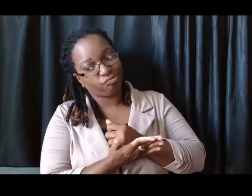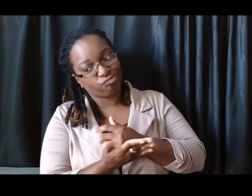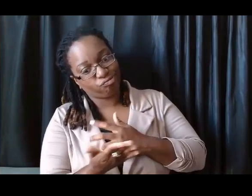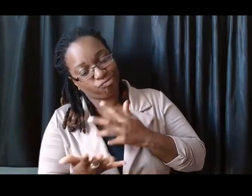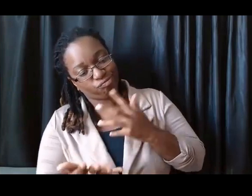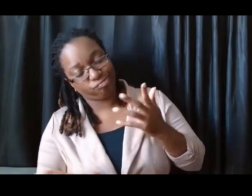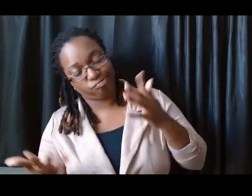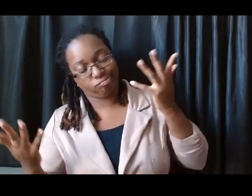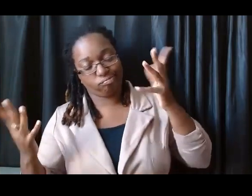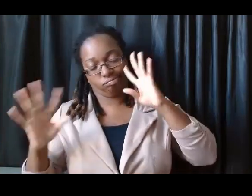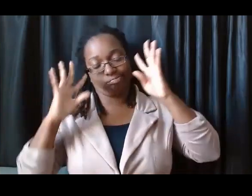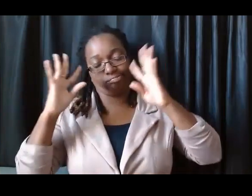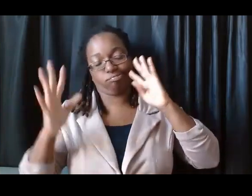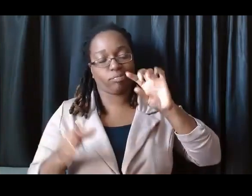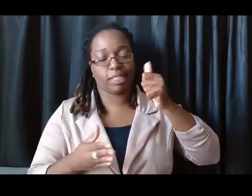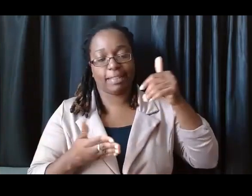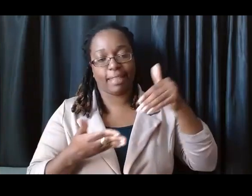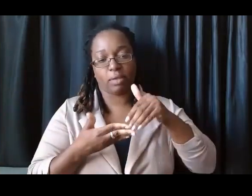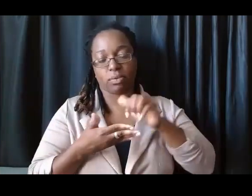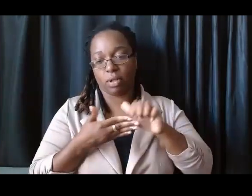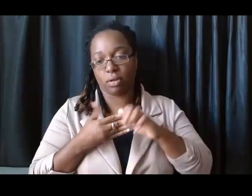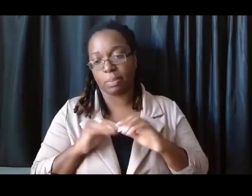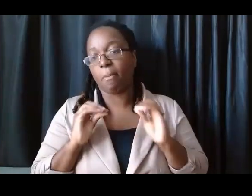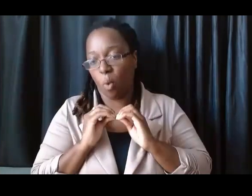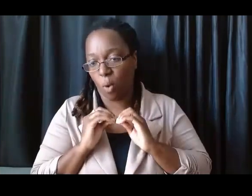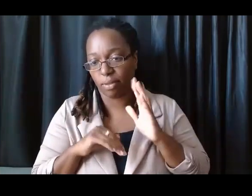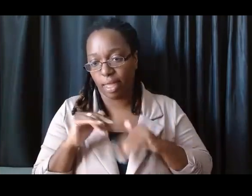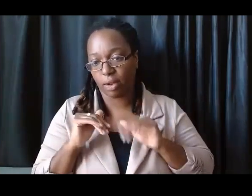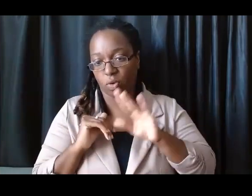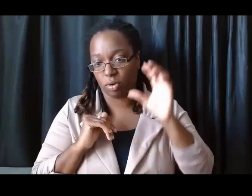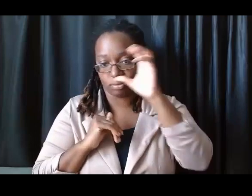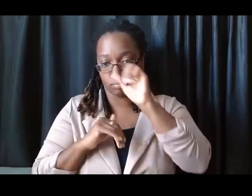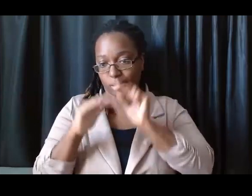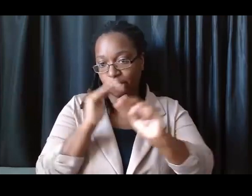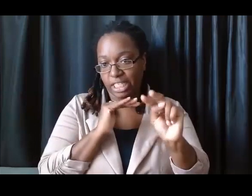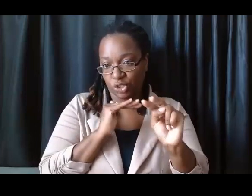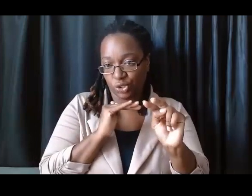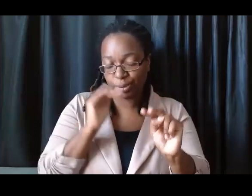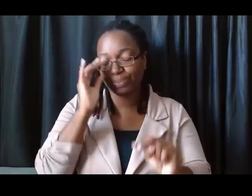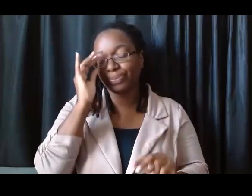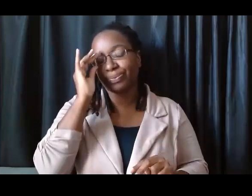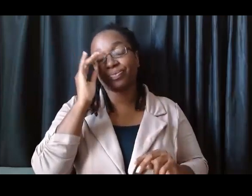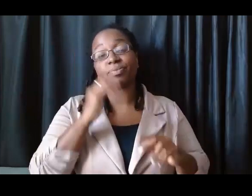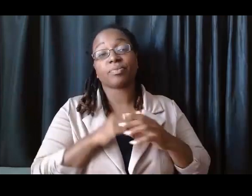Umm, I'm going to say $10,000 more in net earnings from self-employment than you expected.